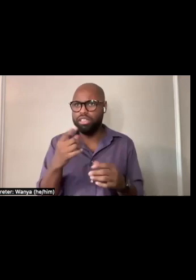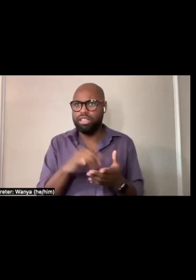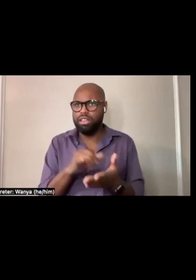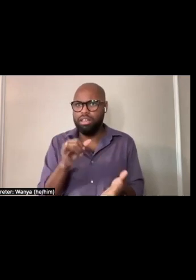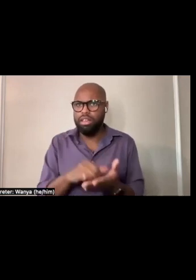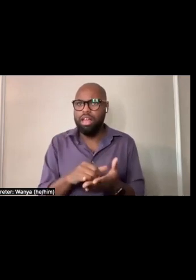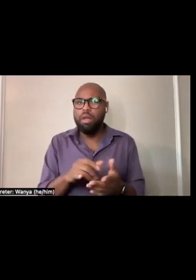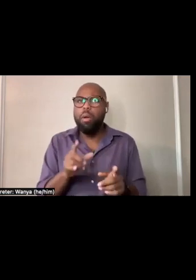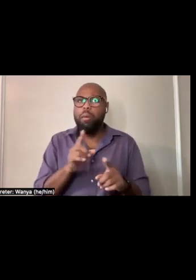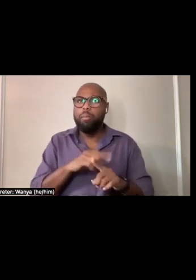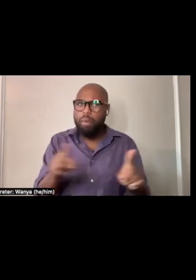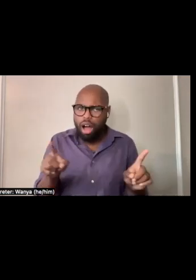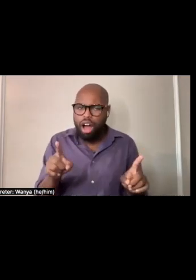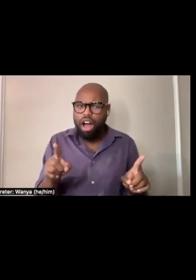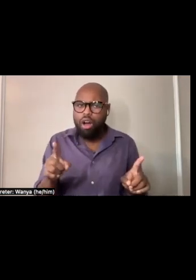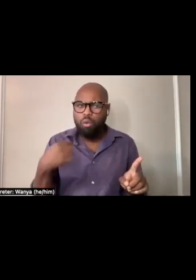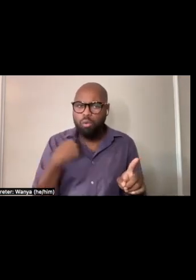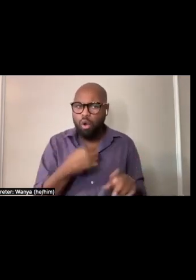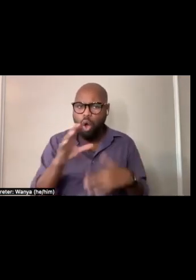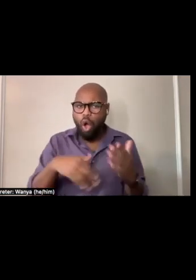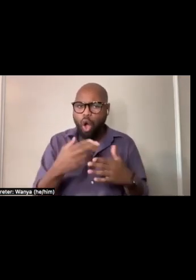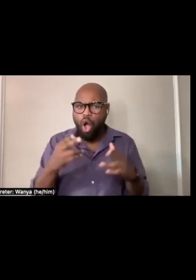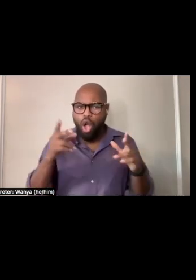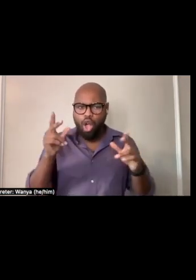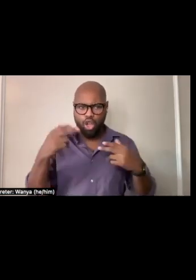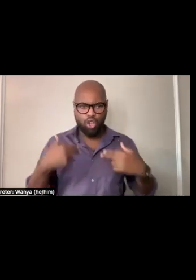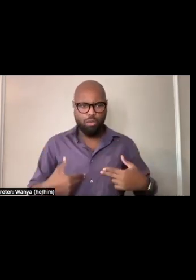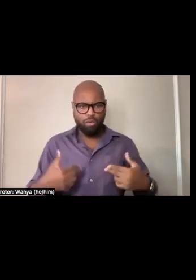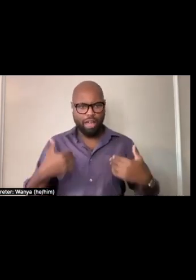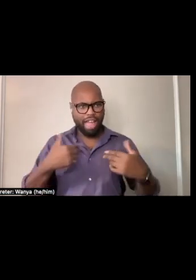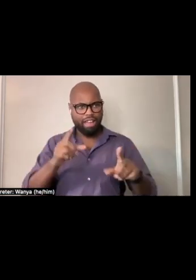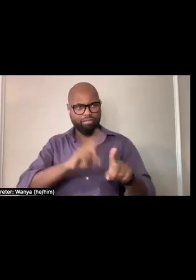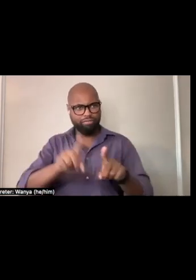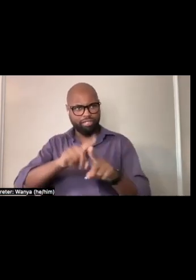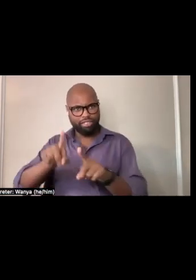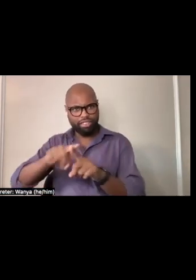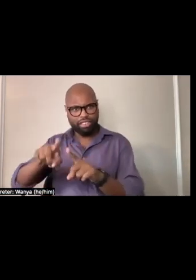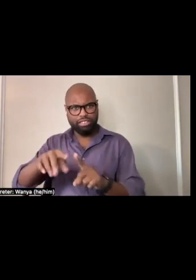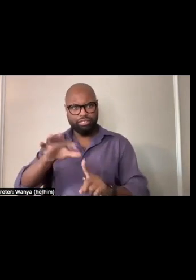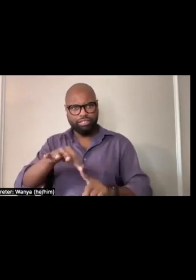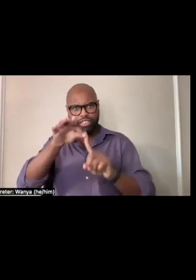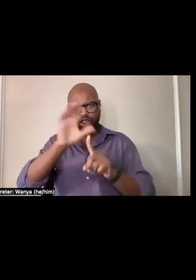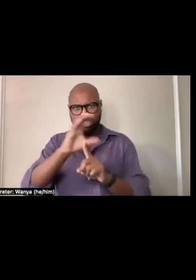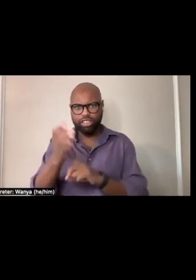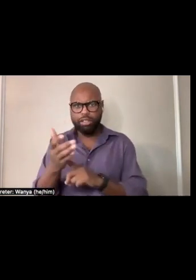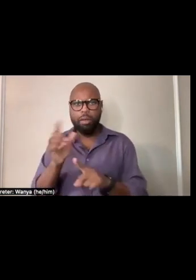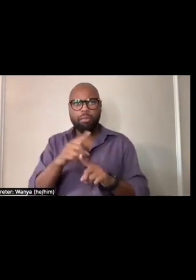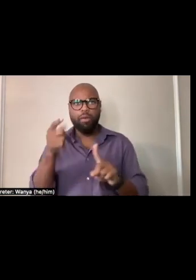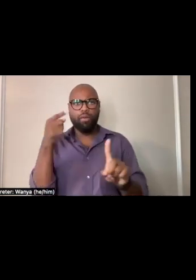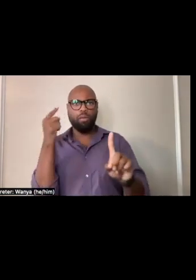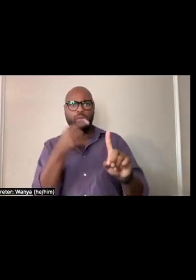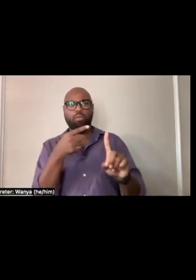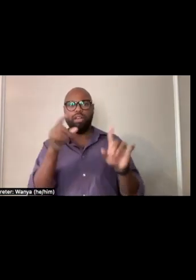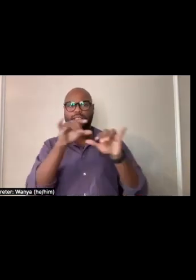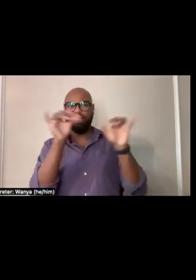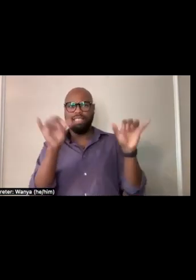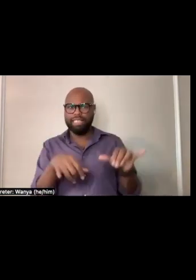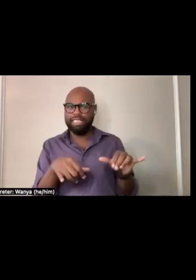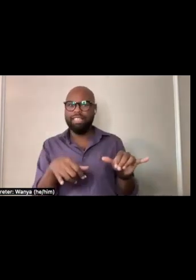We bring our own unique set of conditions. It's just simply that the system is so shockingly ill-equipped to